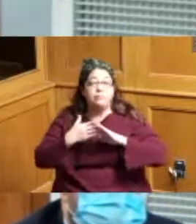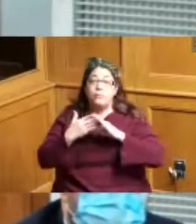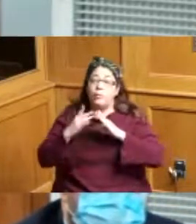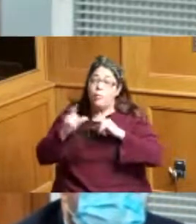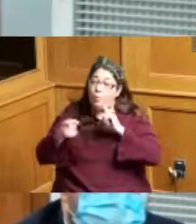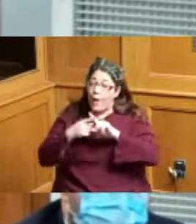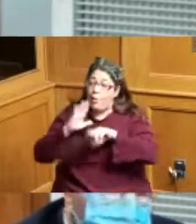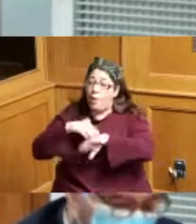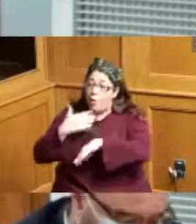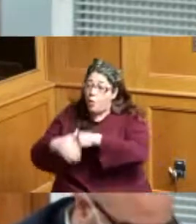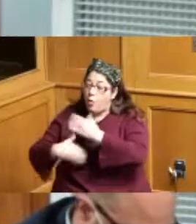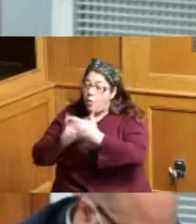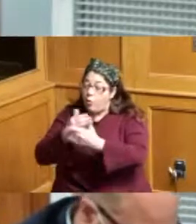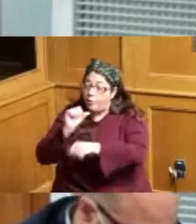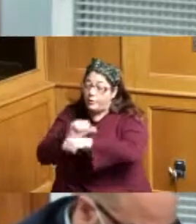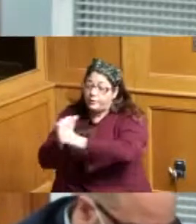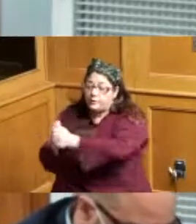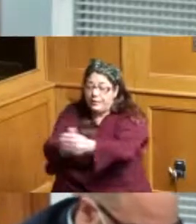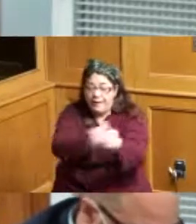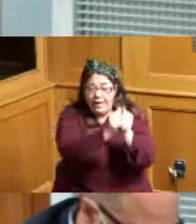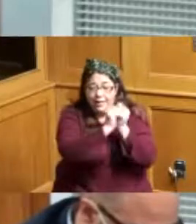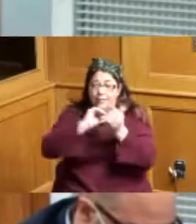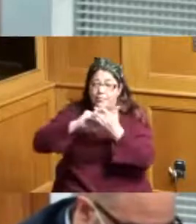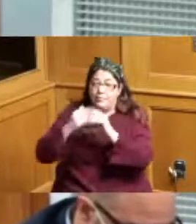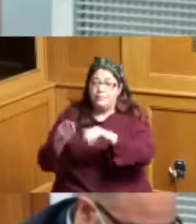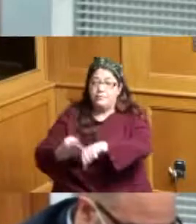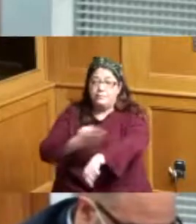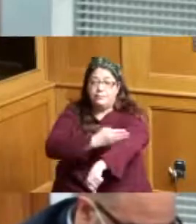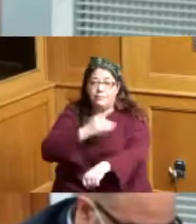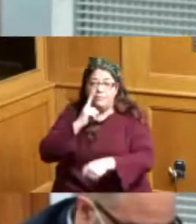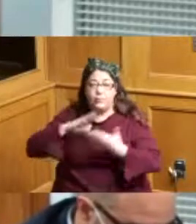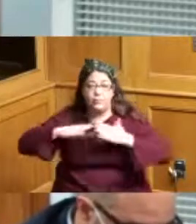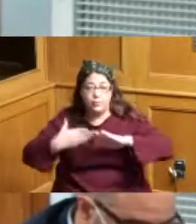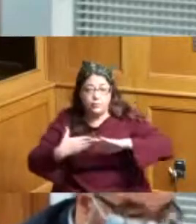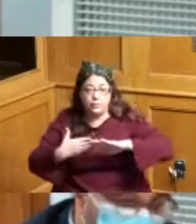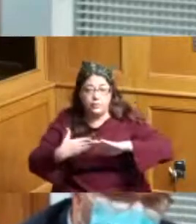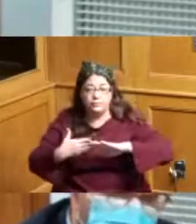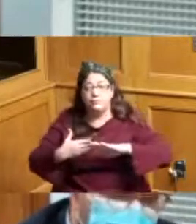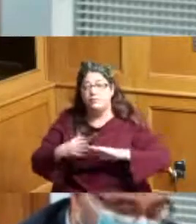together for for everyone and so that will be my goal and I'm sure the city will have the same goal